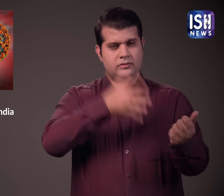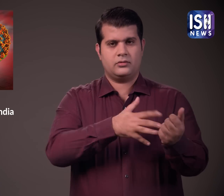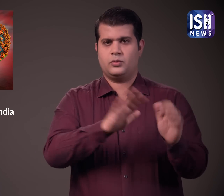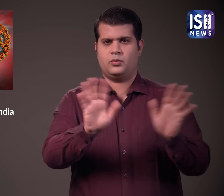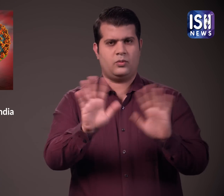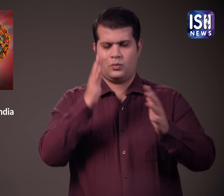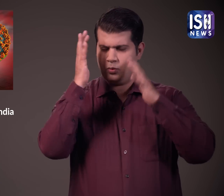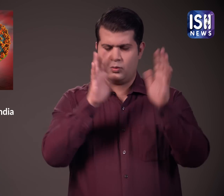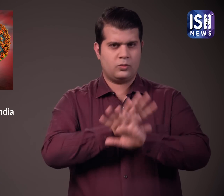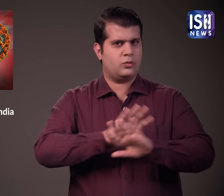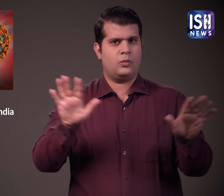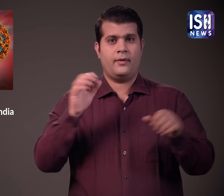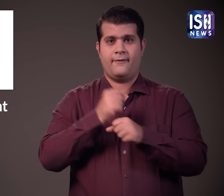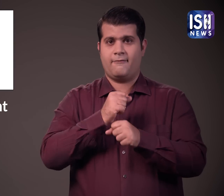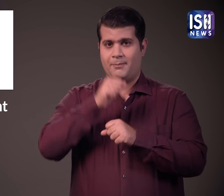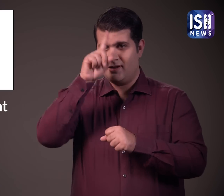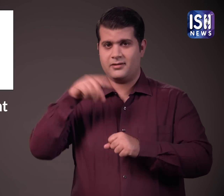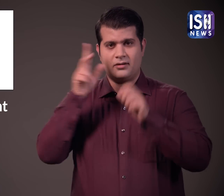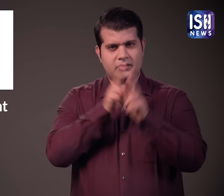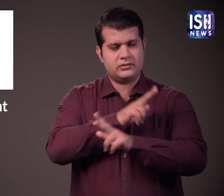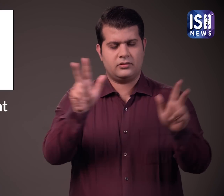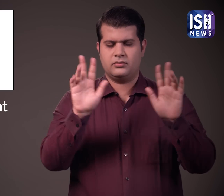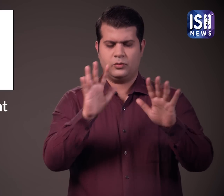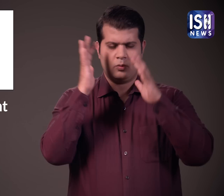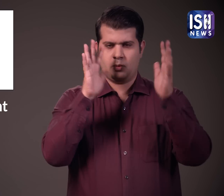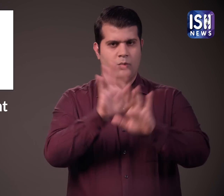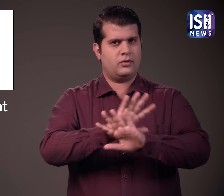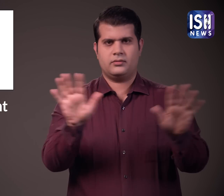The government of India has said that there is nothing to worry.